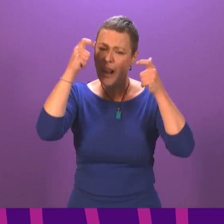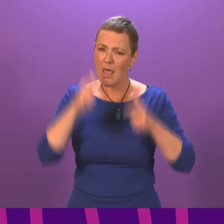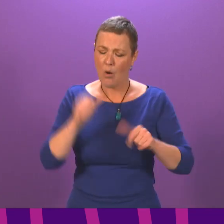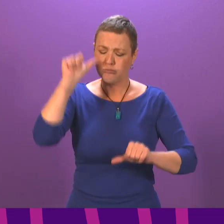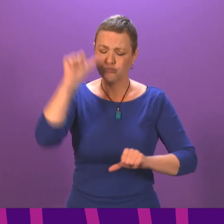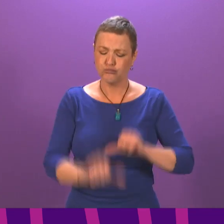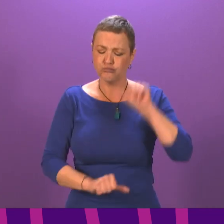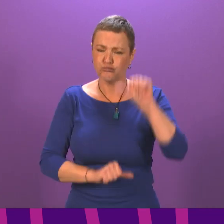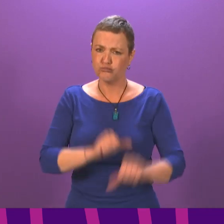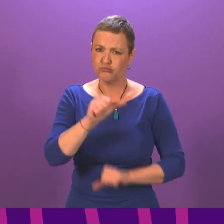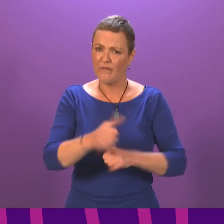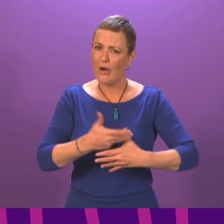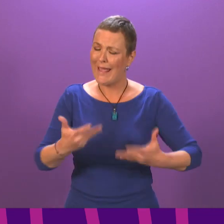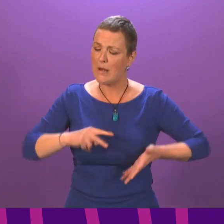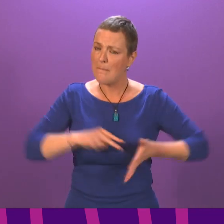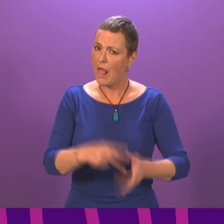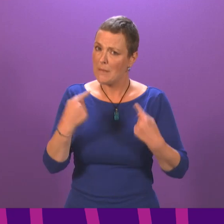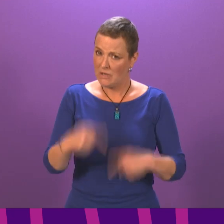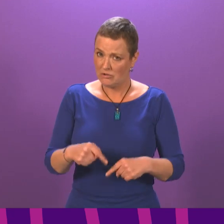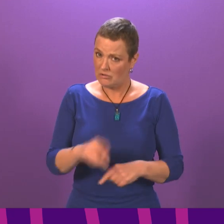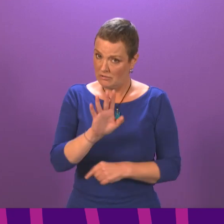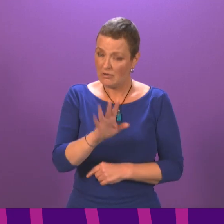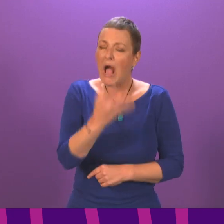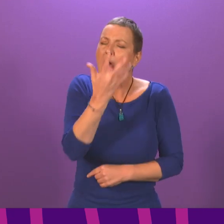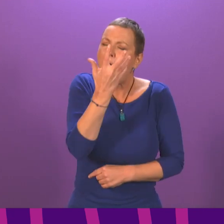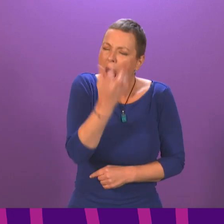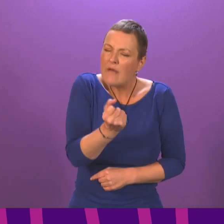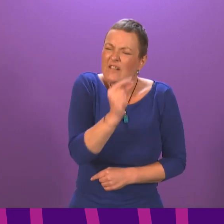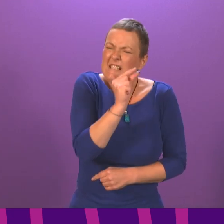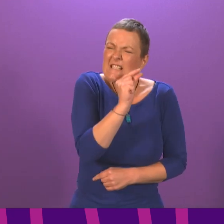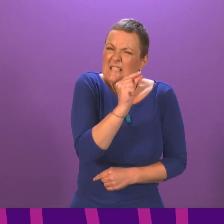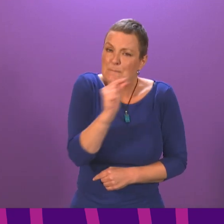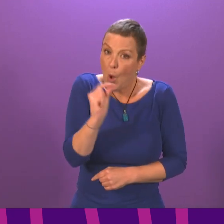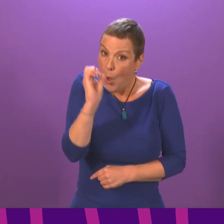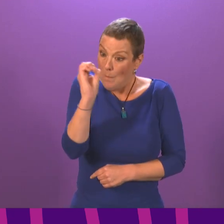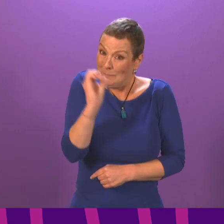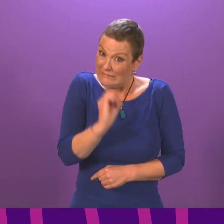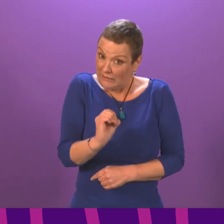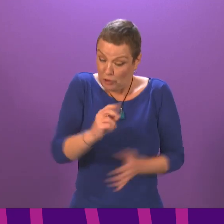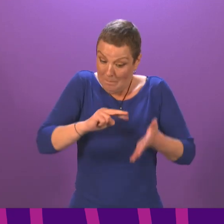front of me today, but a relatively small percentage of planning applications come to